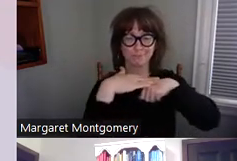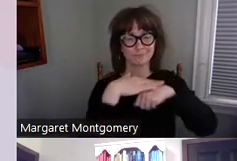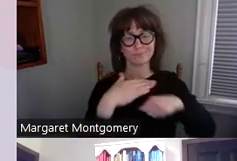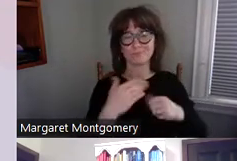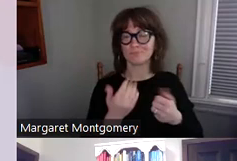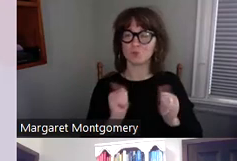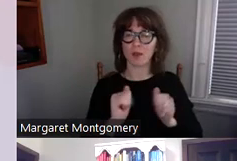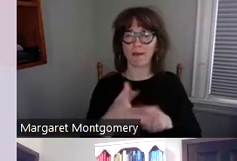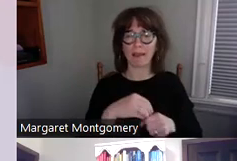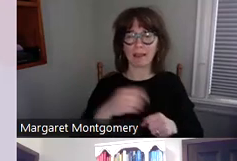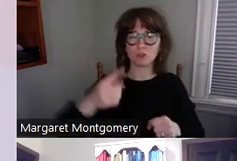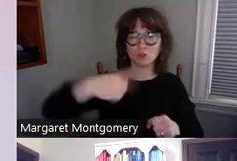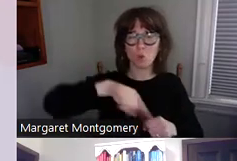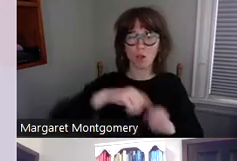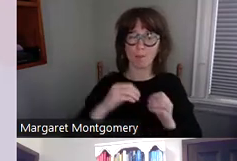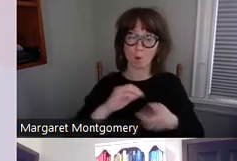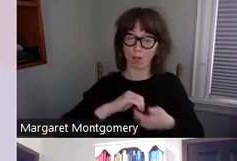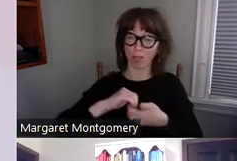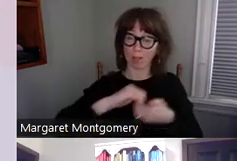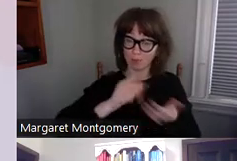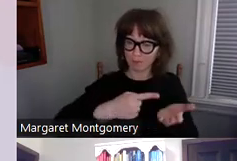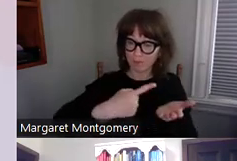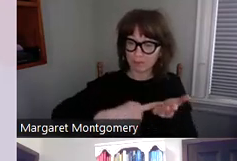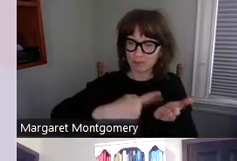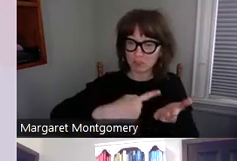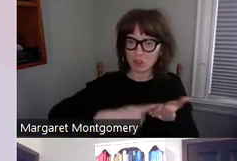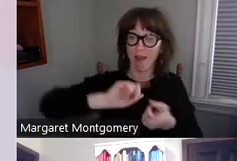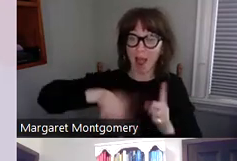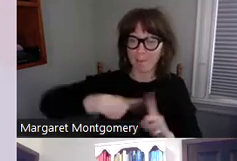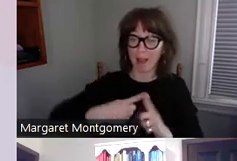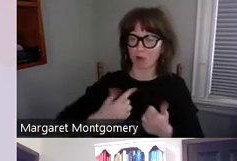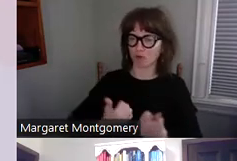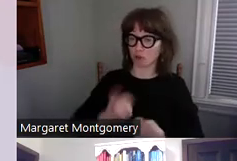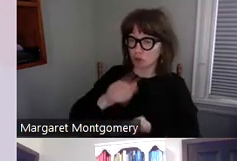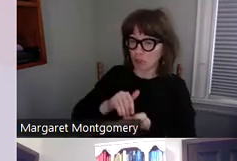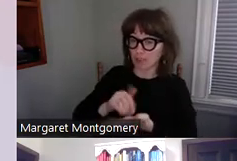and hopefully it's a discussion about survivor centered ways of understanding abuse how it